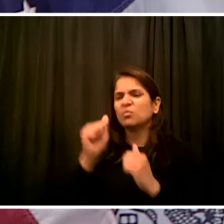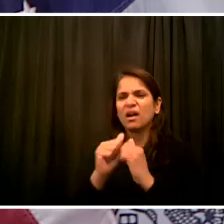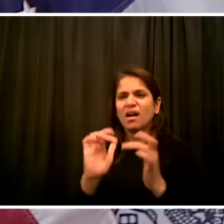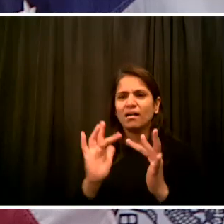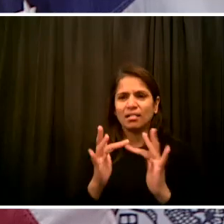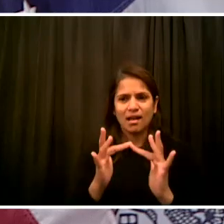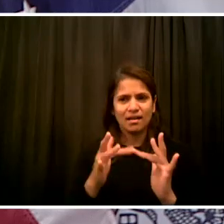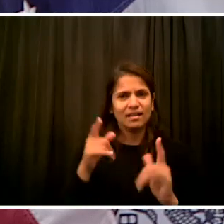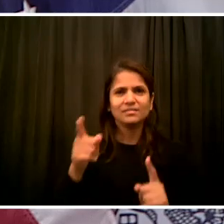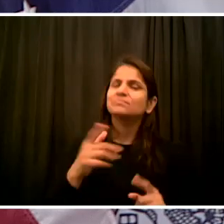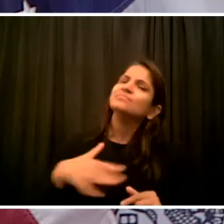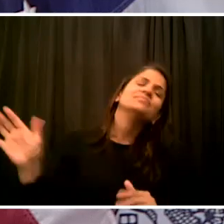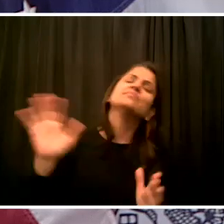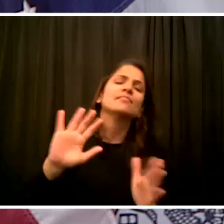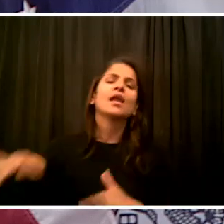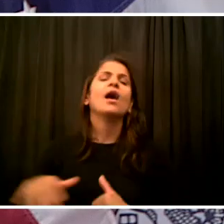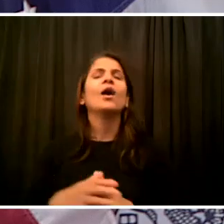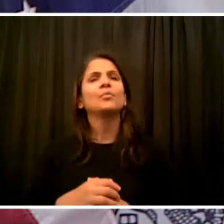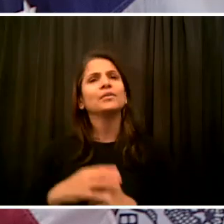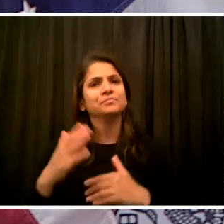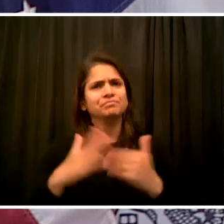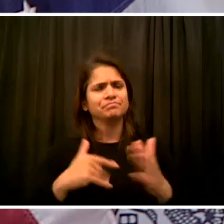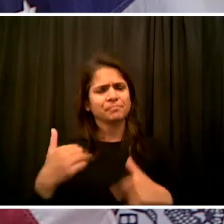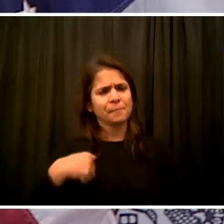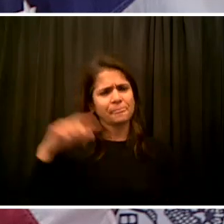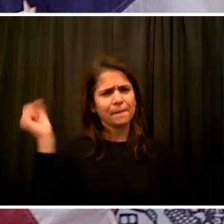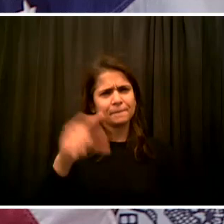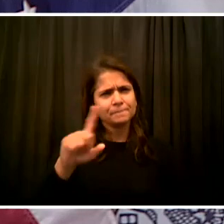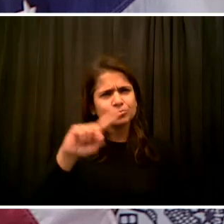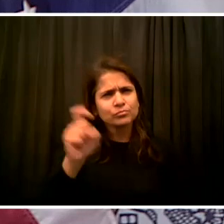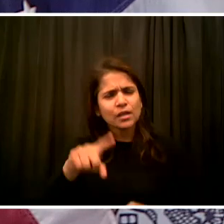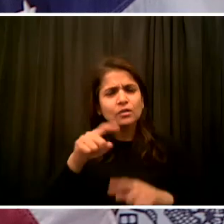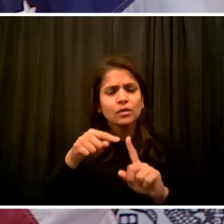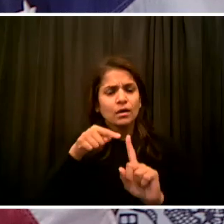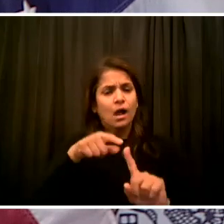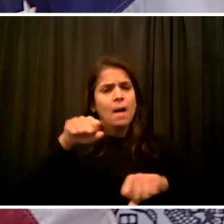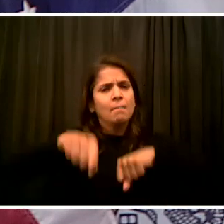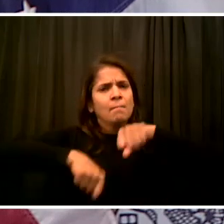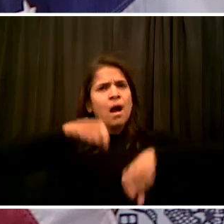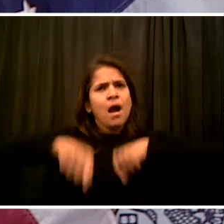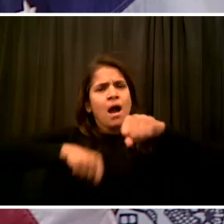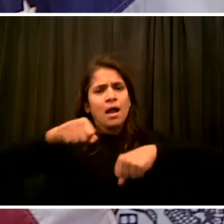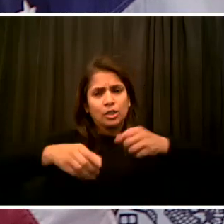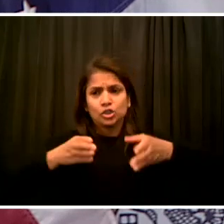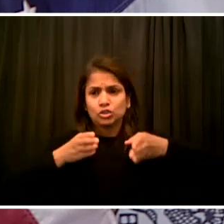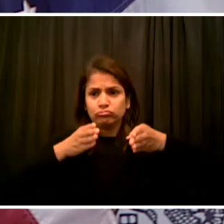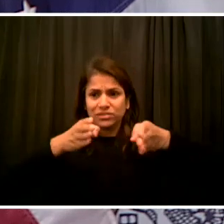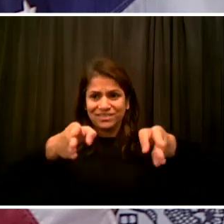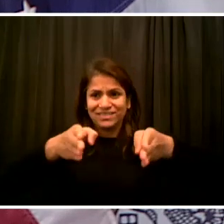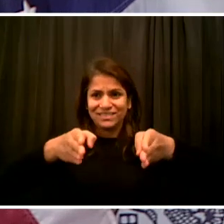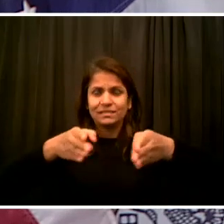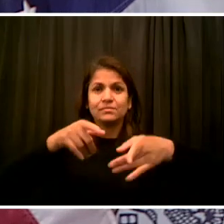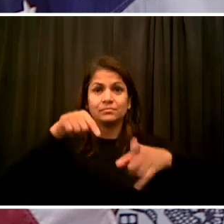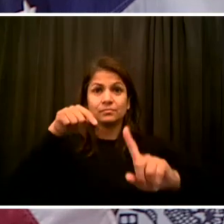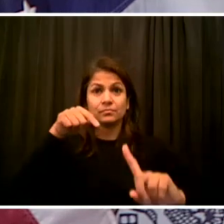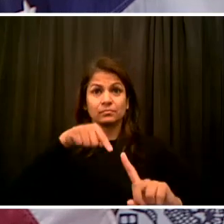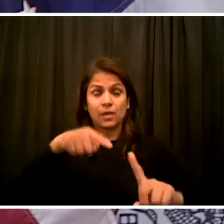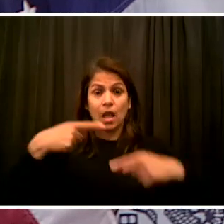QUESTIONS ON OPEN STREETS, FIRST IS THE 9.2O F PROTECTED BIKE LANES, ARE THOSE